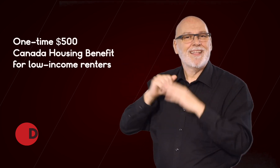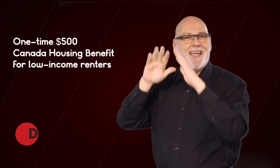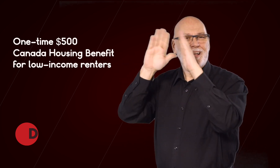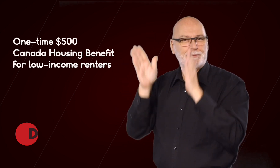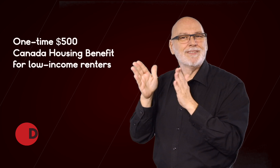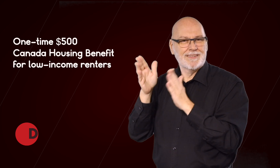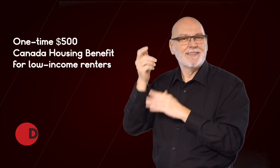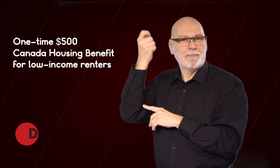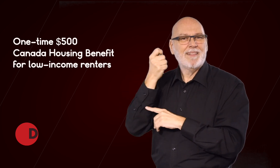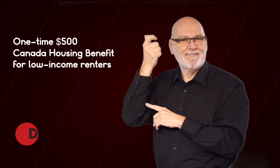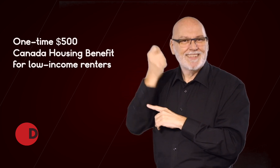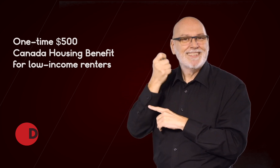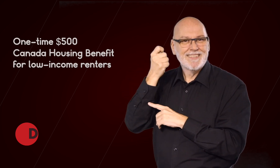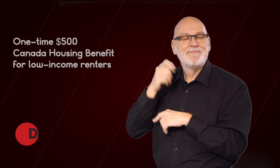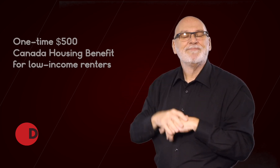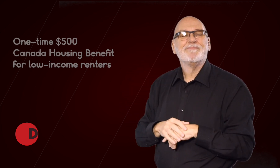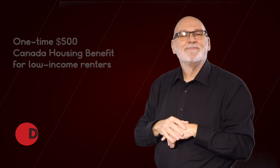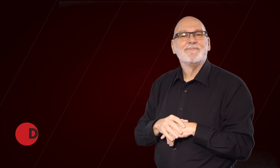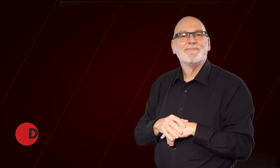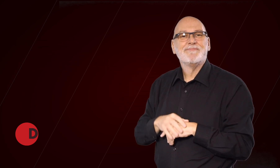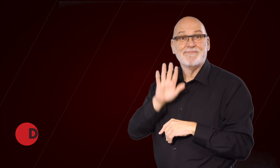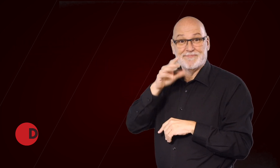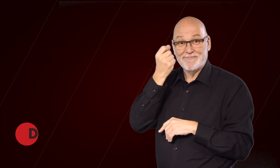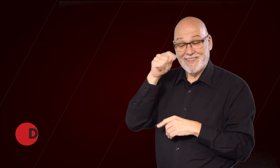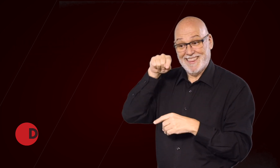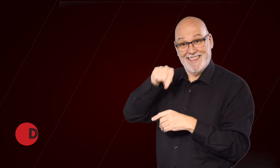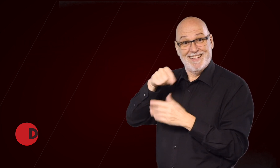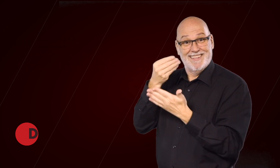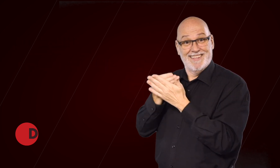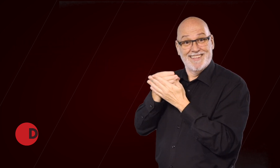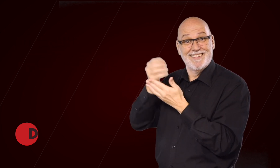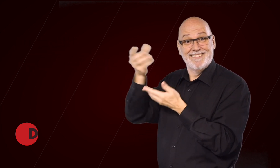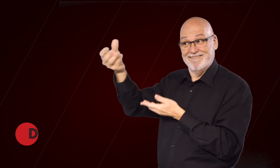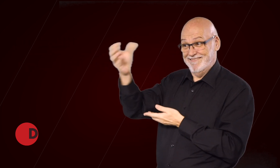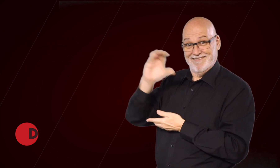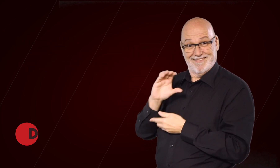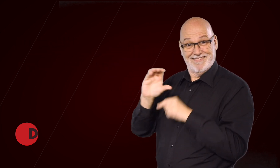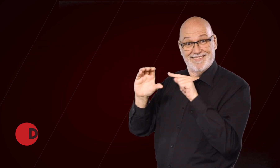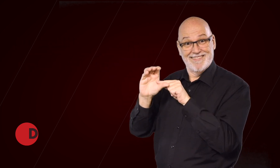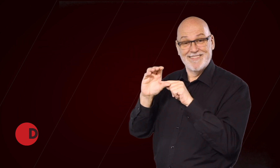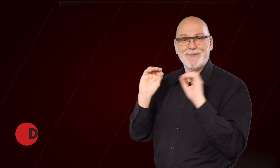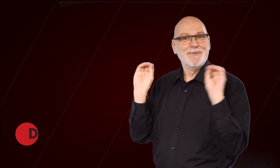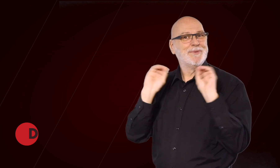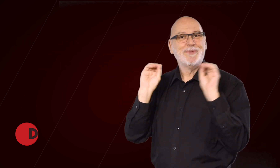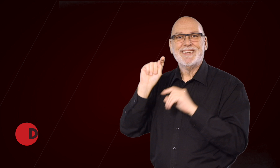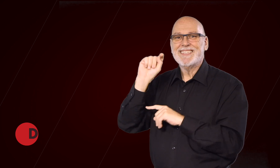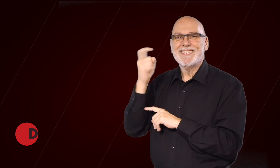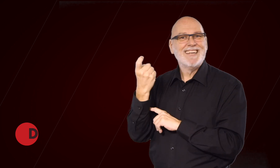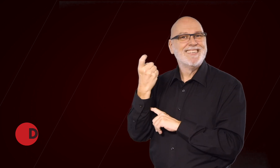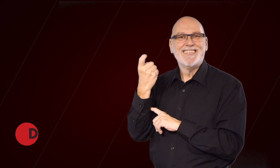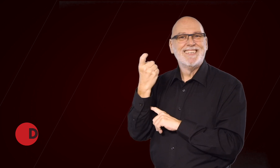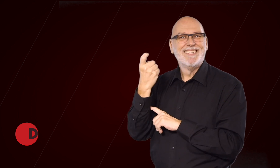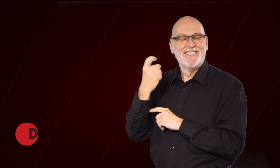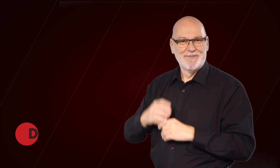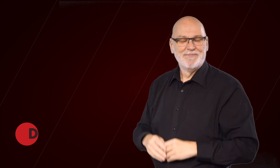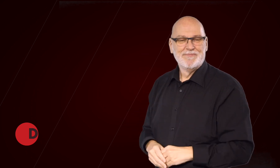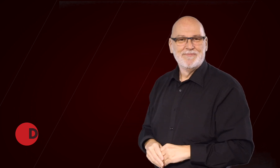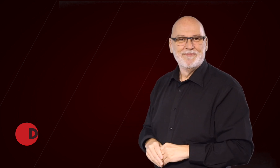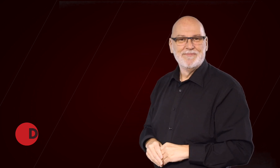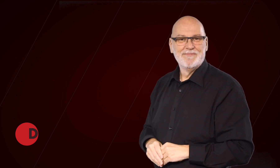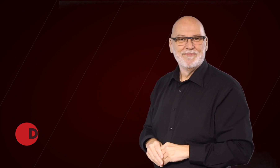This is a one-time payment which is tax-free.